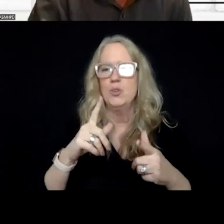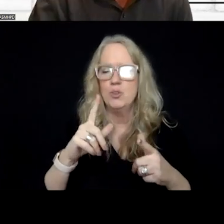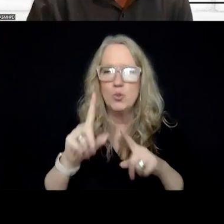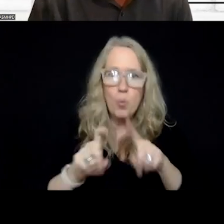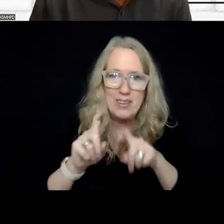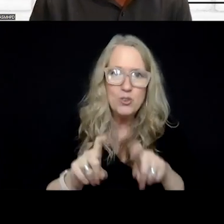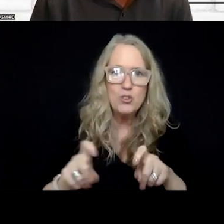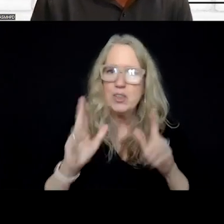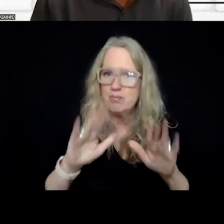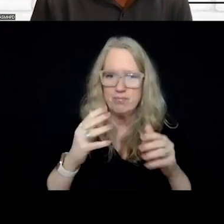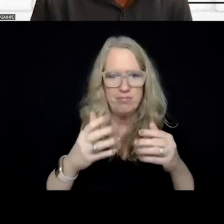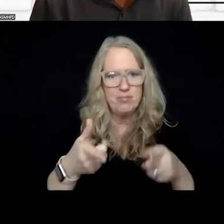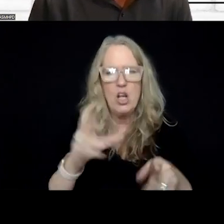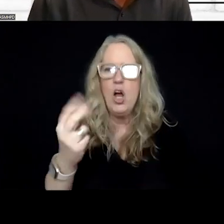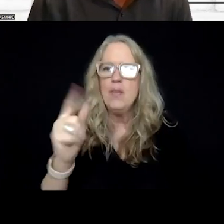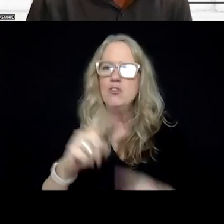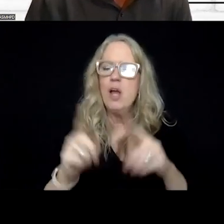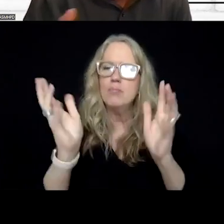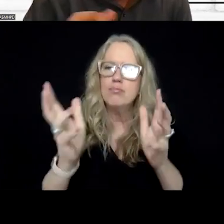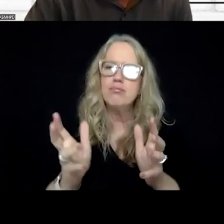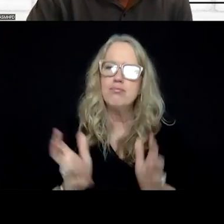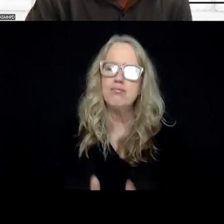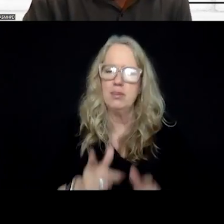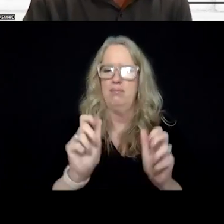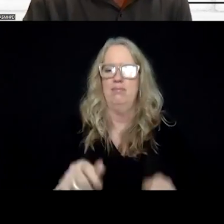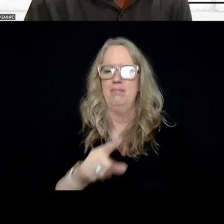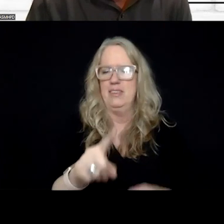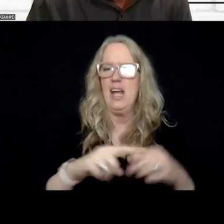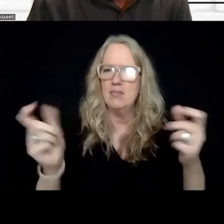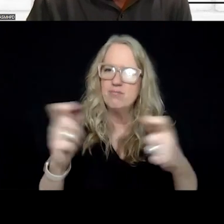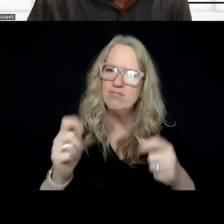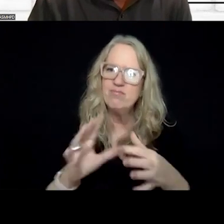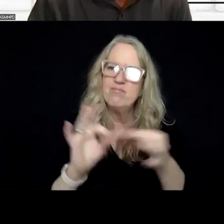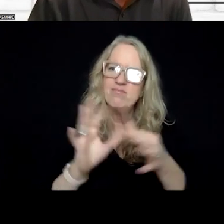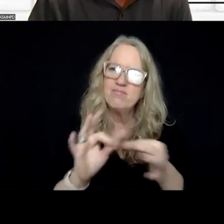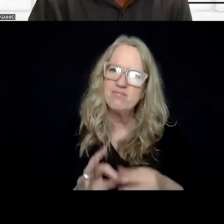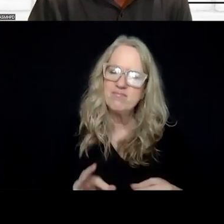FLOWING IN THE CHAT BOX SO WE CAN GO BOX AND REVIEW THEM AS WE